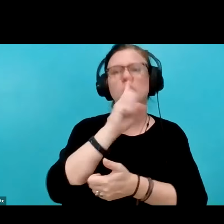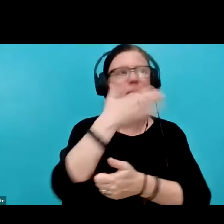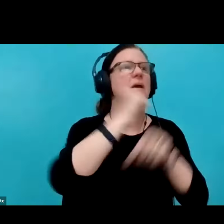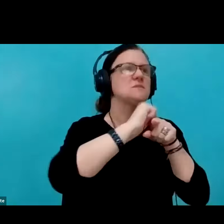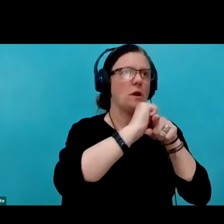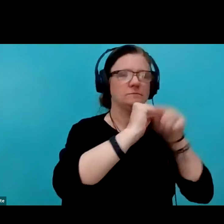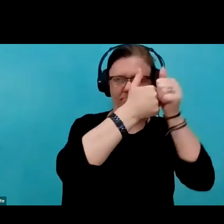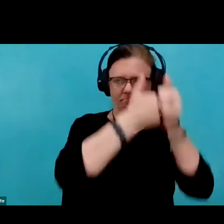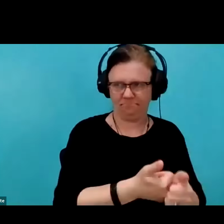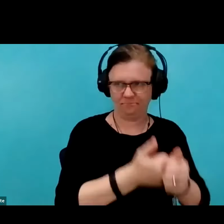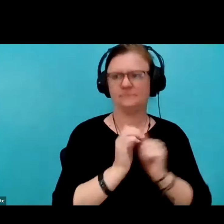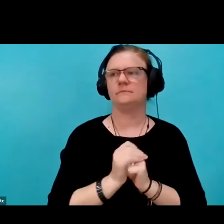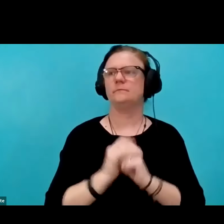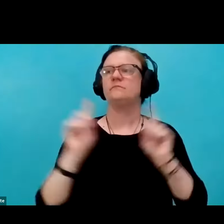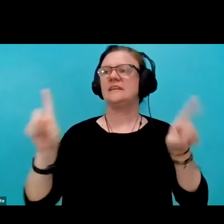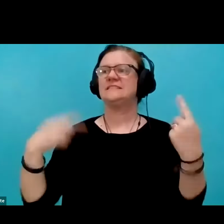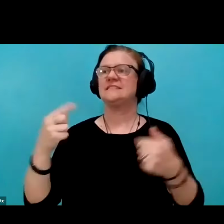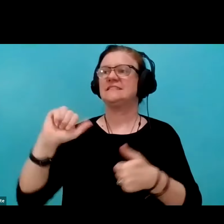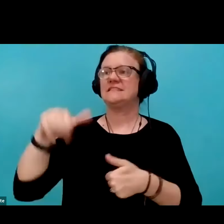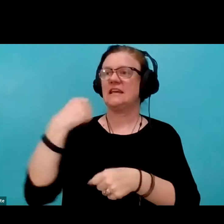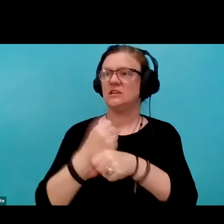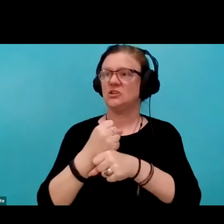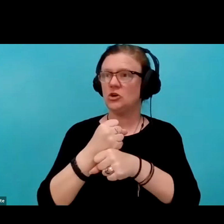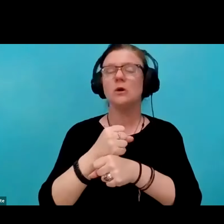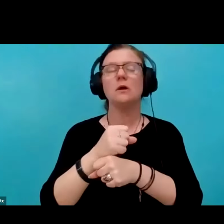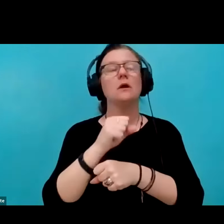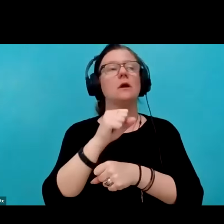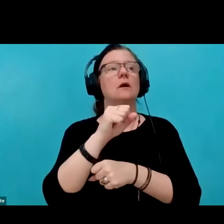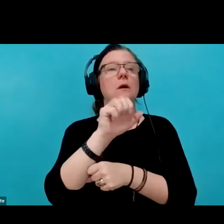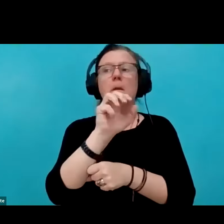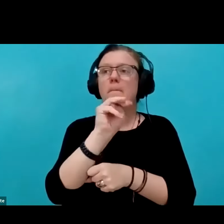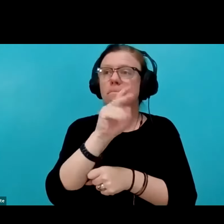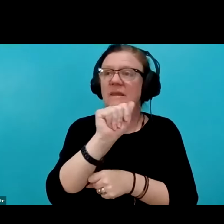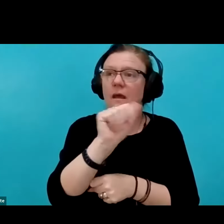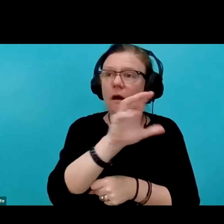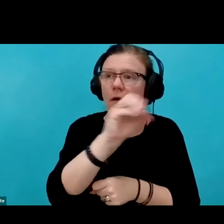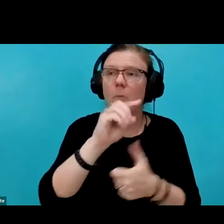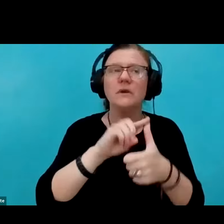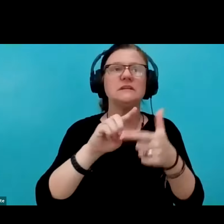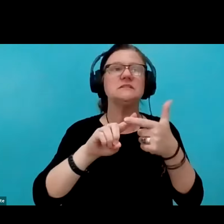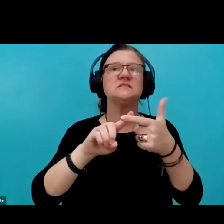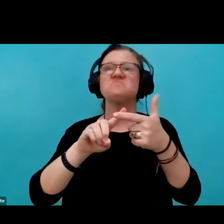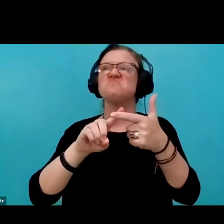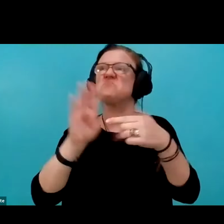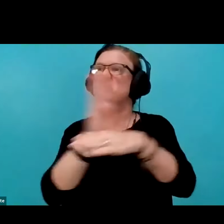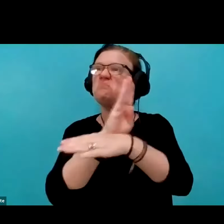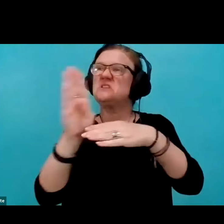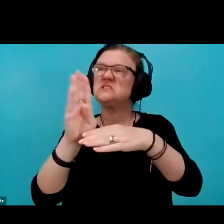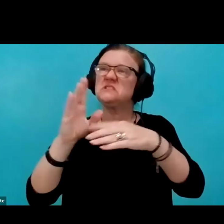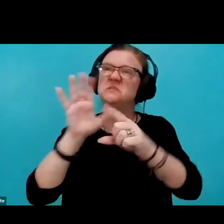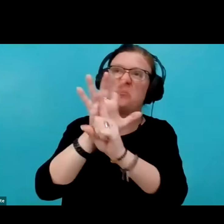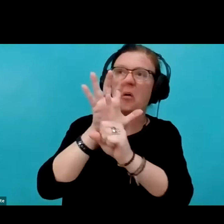For nearly a decade we've supported media companies large brand names to to rely on us for product strategy, experience design